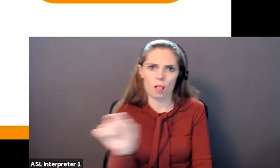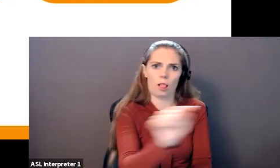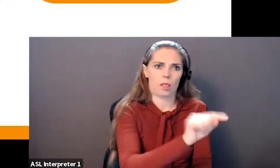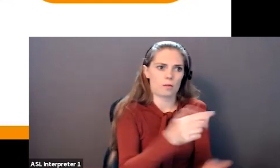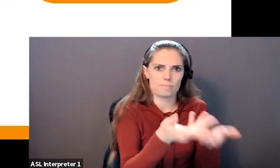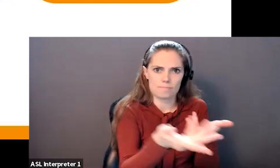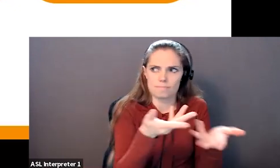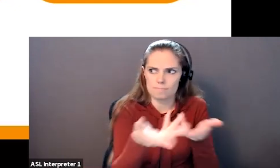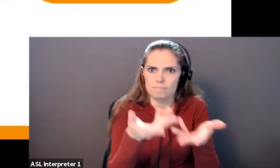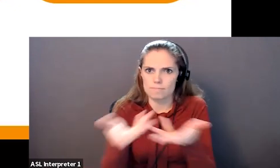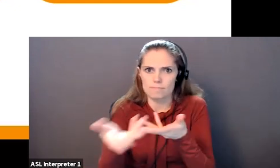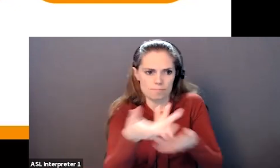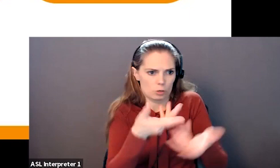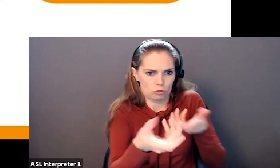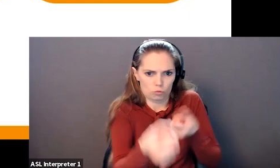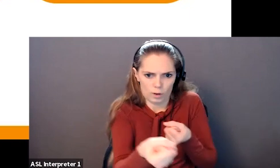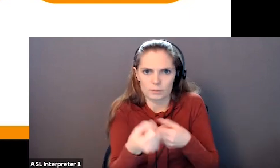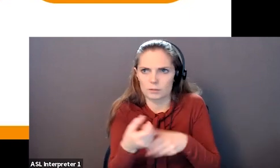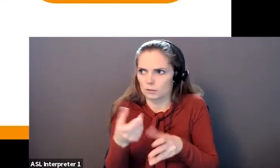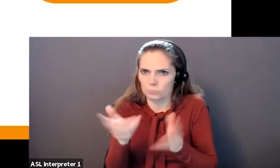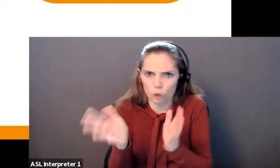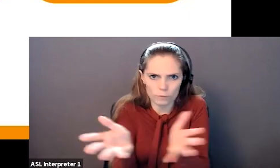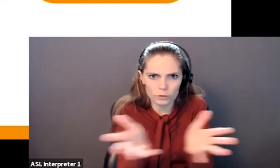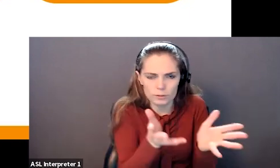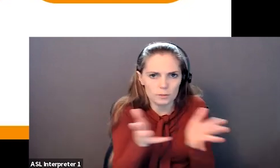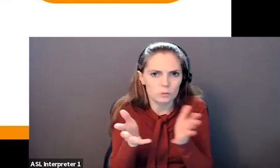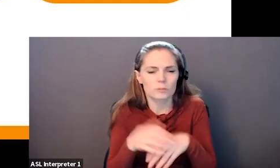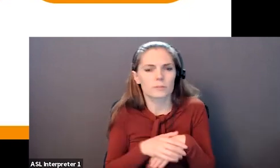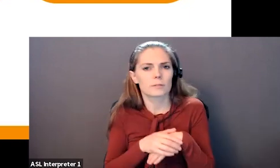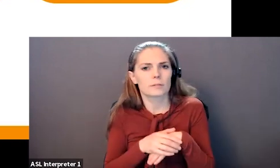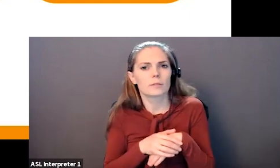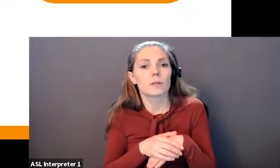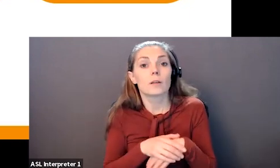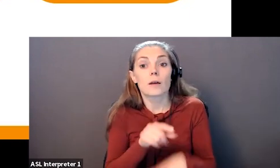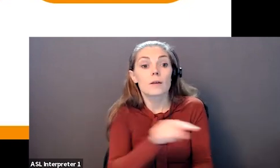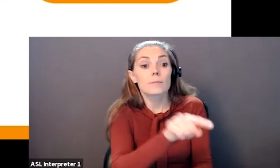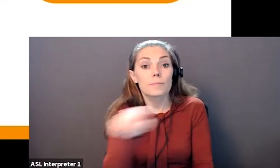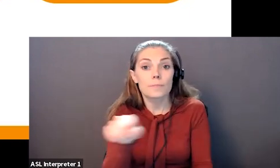the treatment providers helping somebody see what they're able to do as well is critically